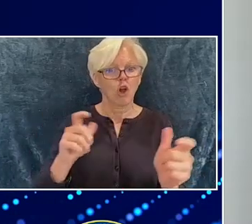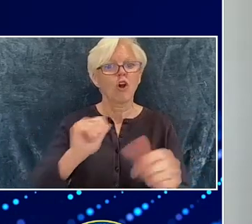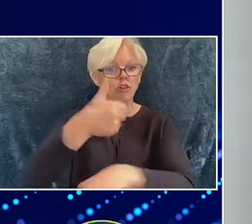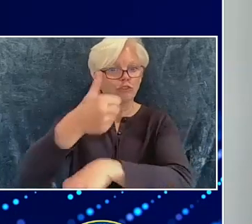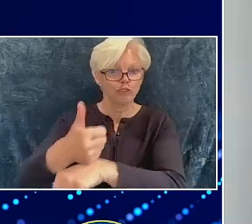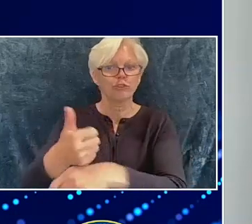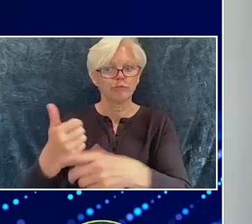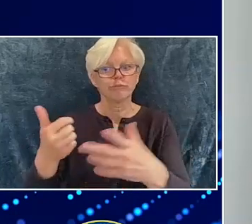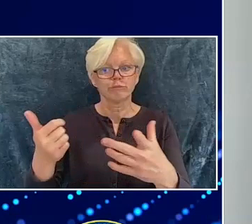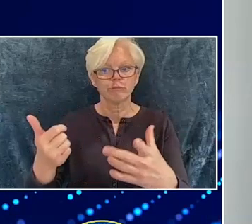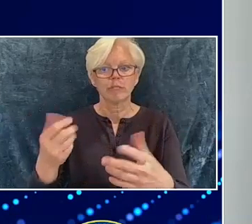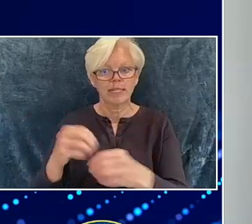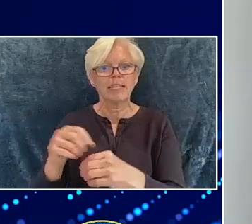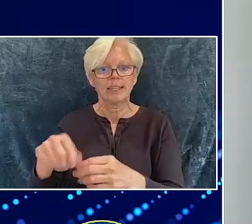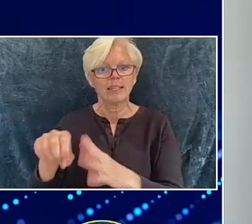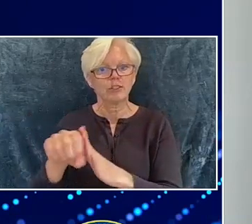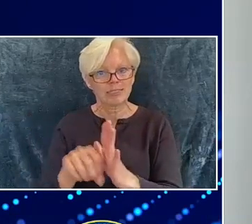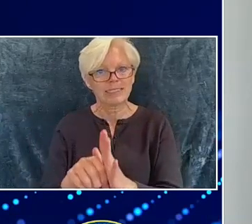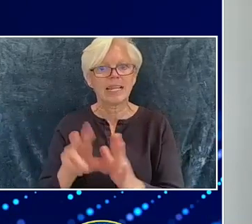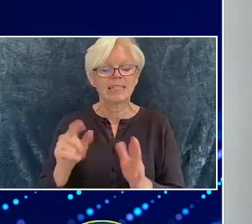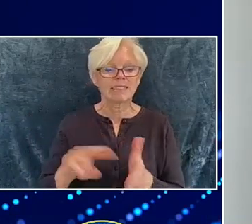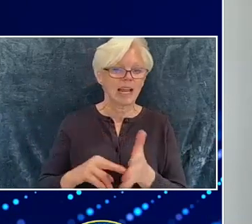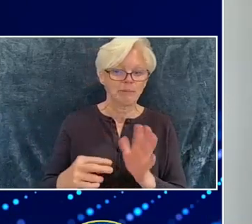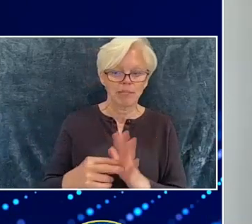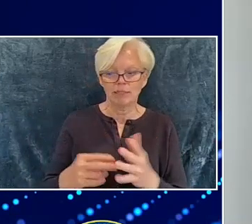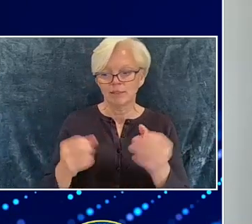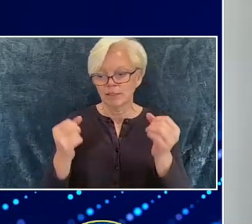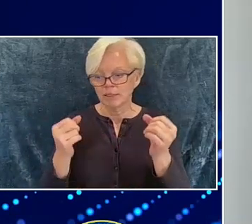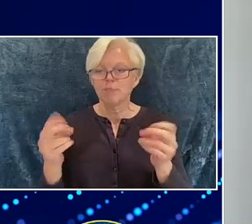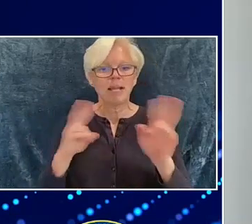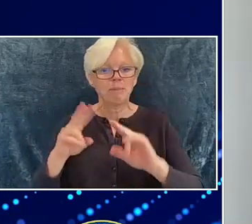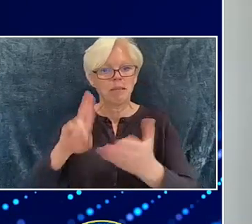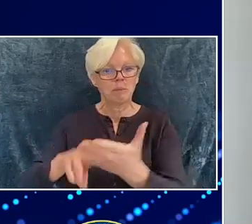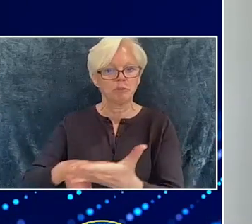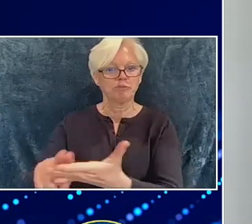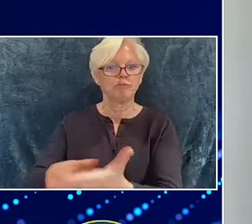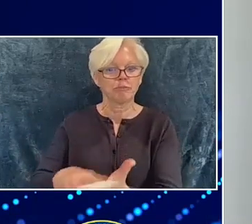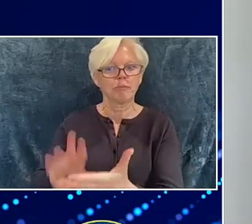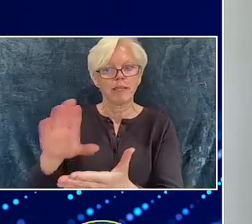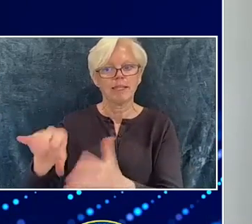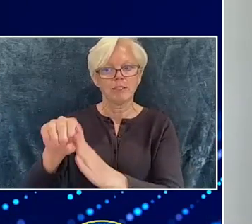And by that, I mean large enrollments in their states compared with other